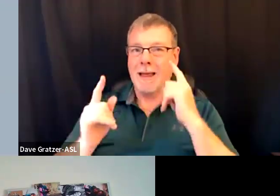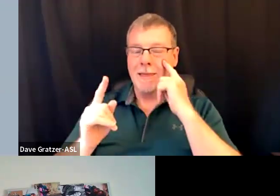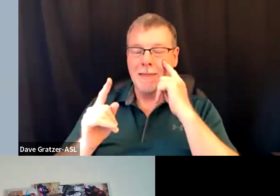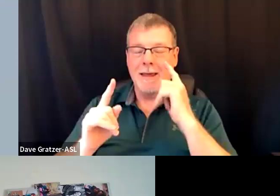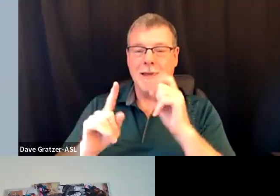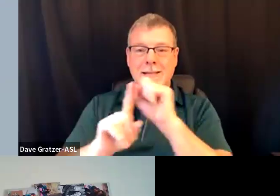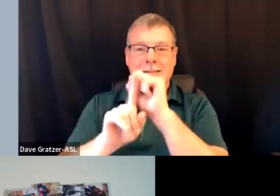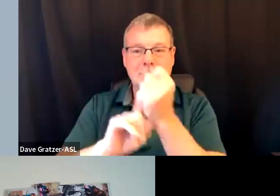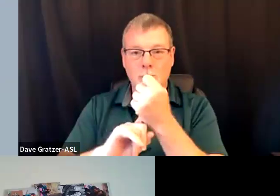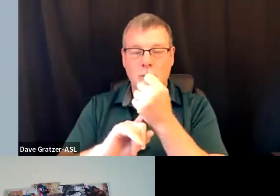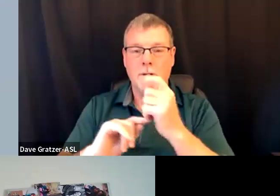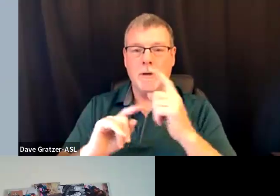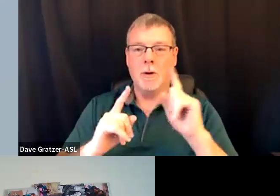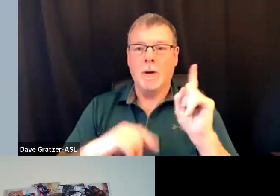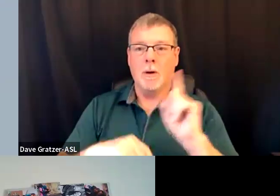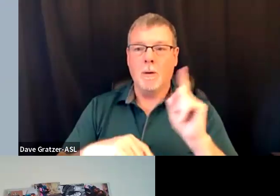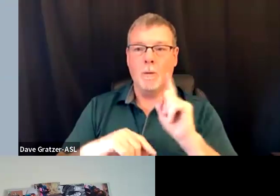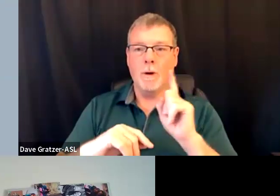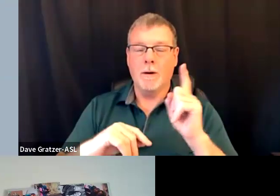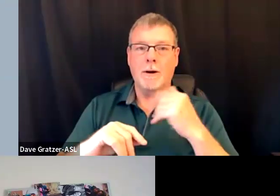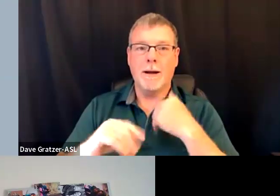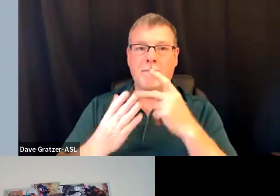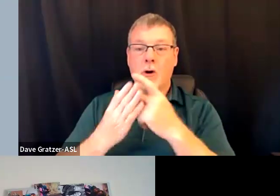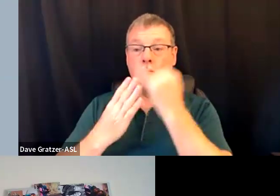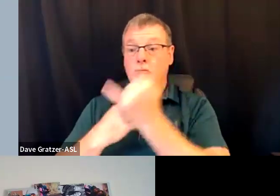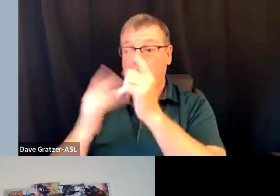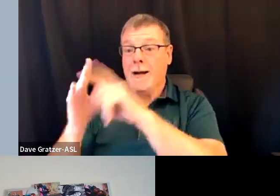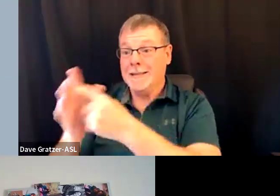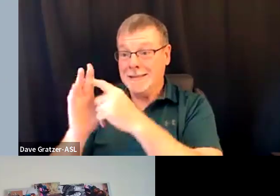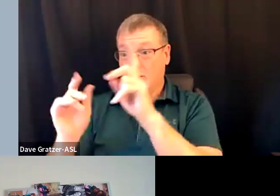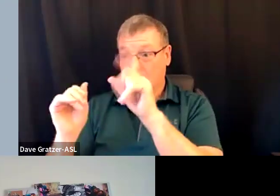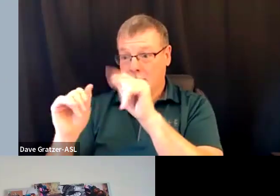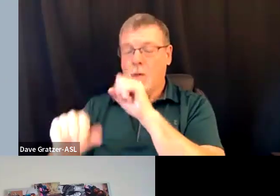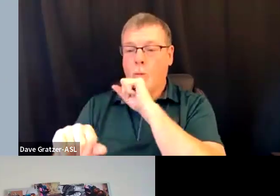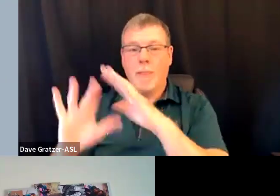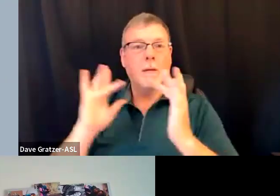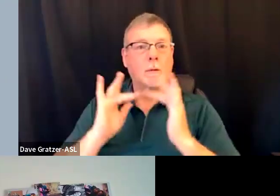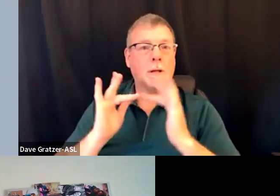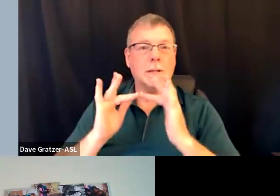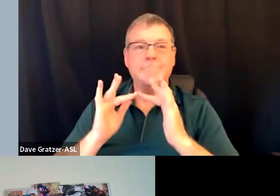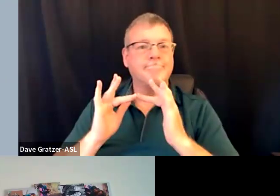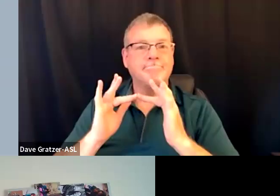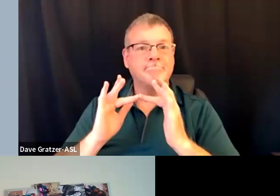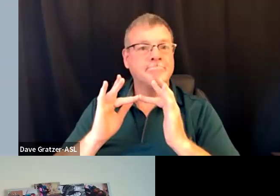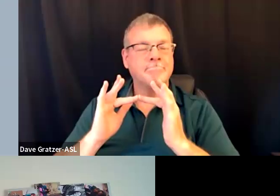where you would have a project start date without a contact on that same day,